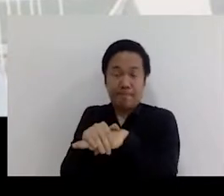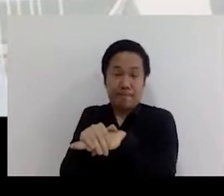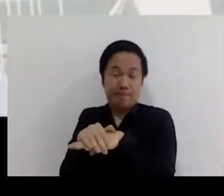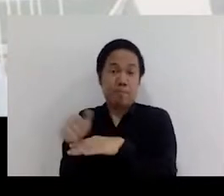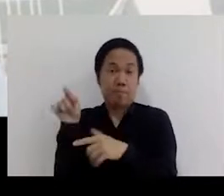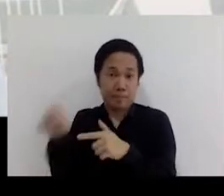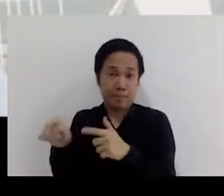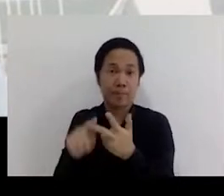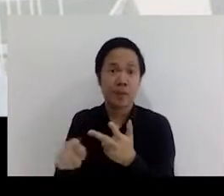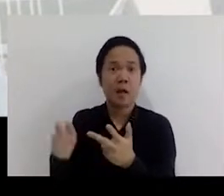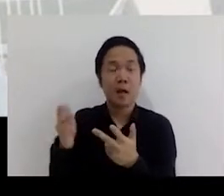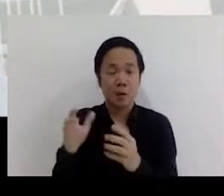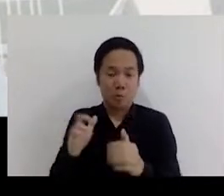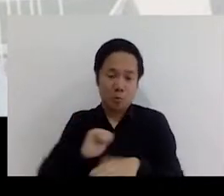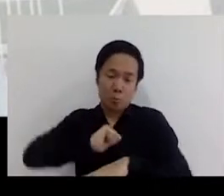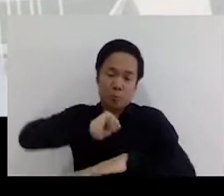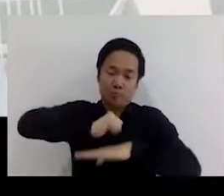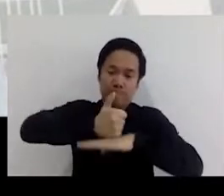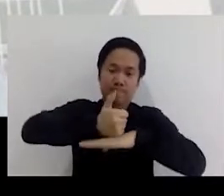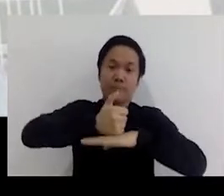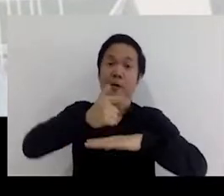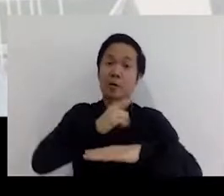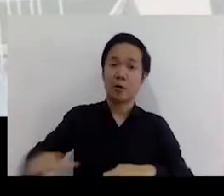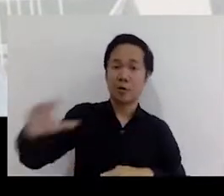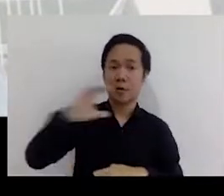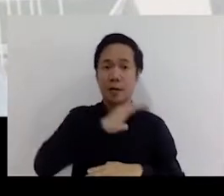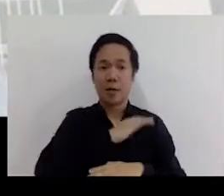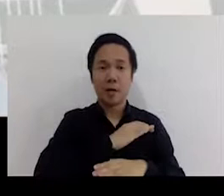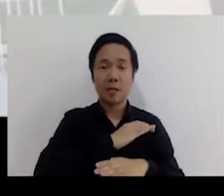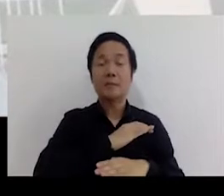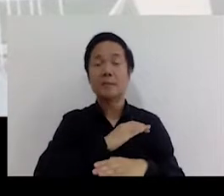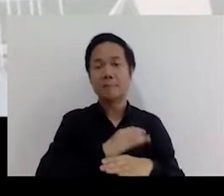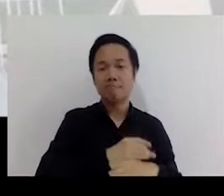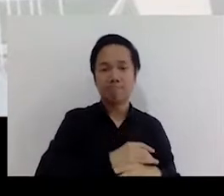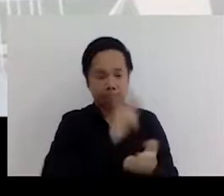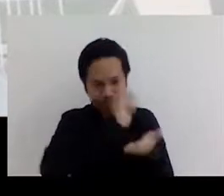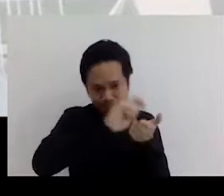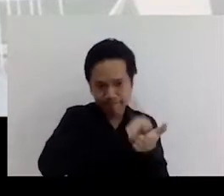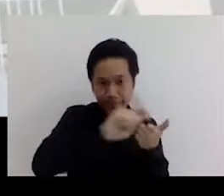for the ad hoc committee that actually developed the United Nations Convention on the Rights of Persons with Disabilities